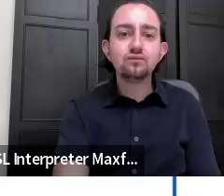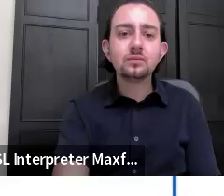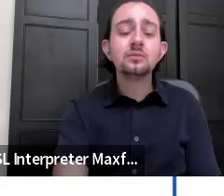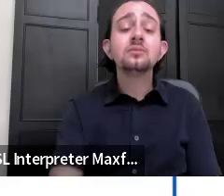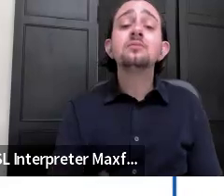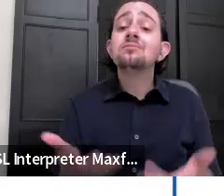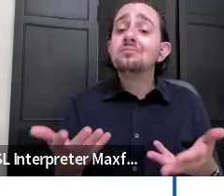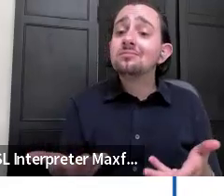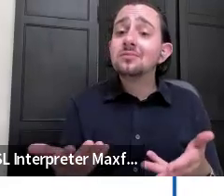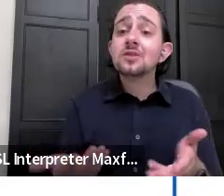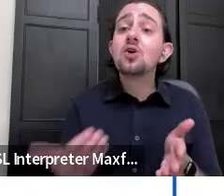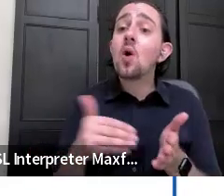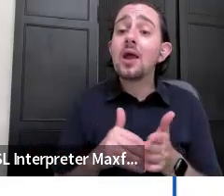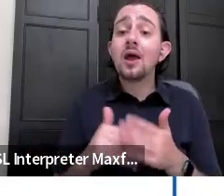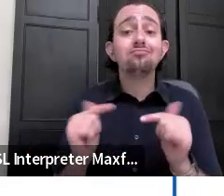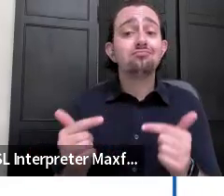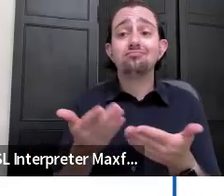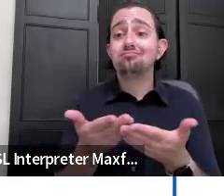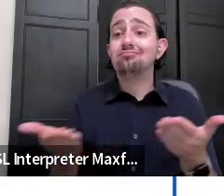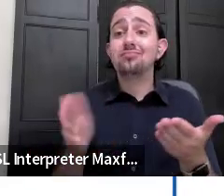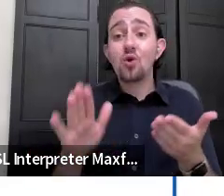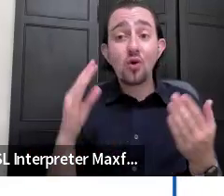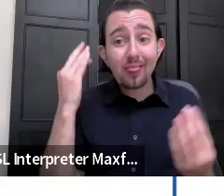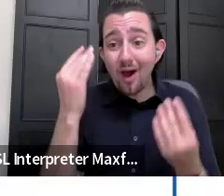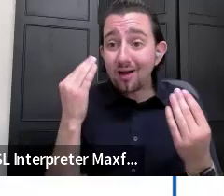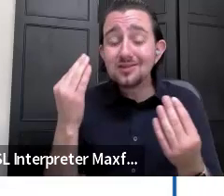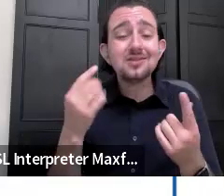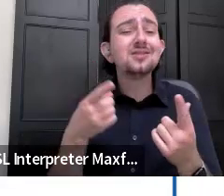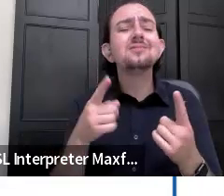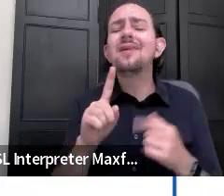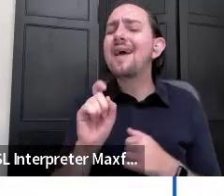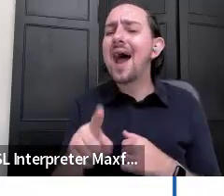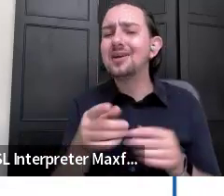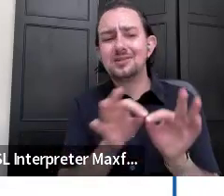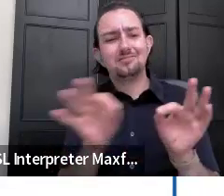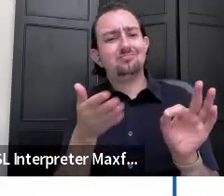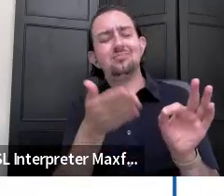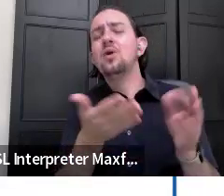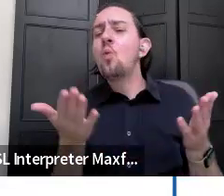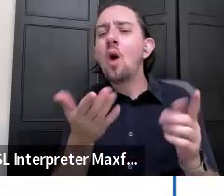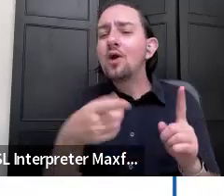and hearing your thoughts, what are things you are celebrating this ADA34?